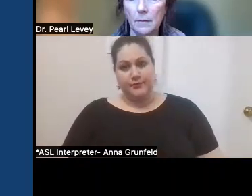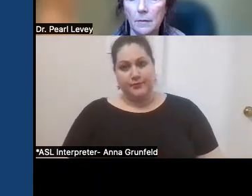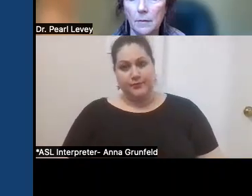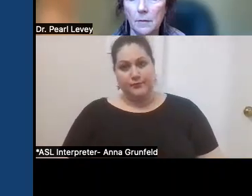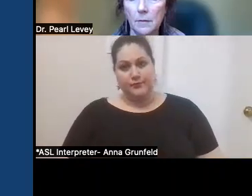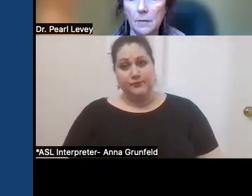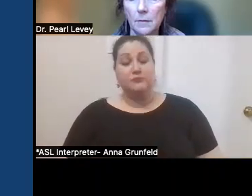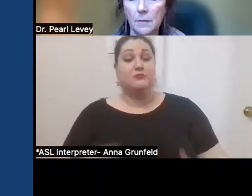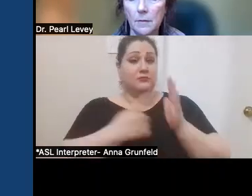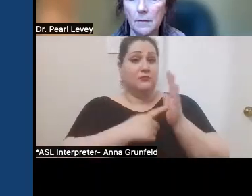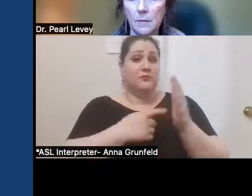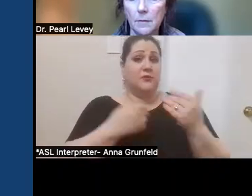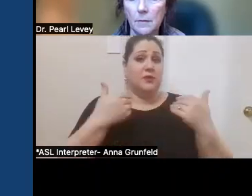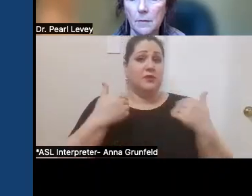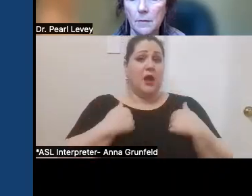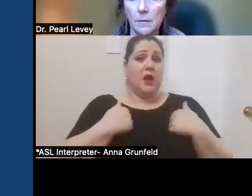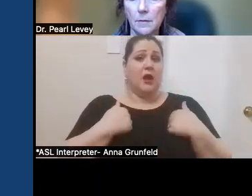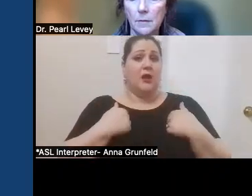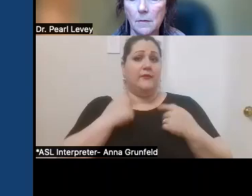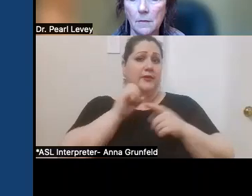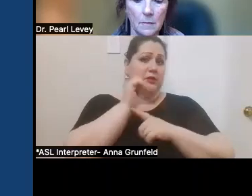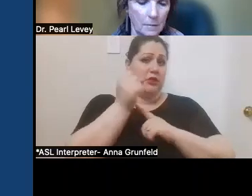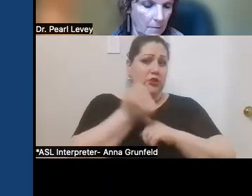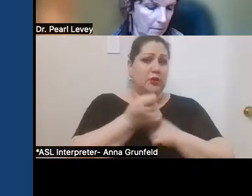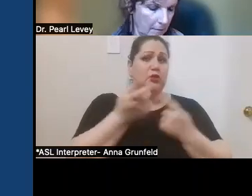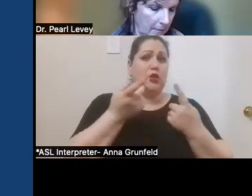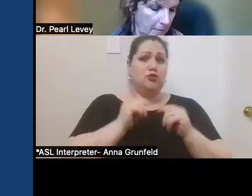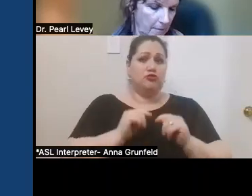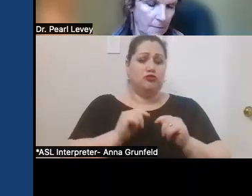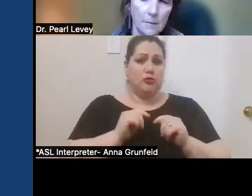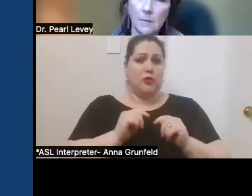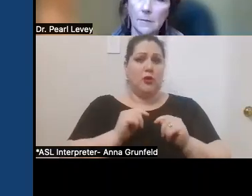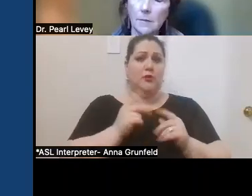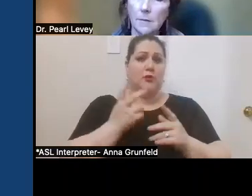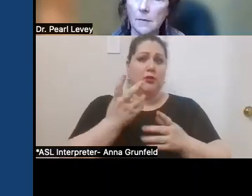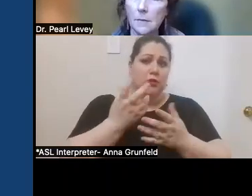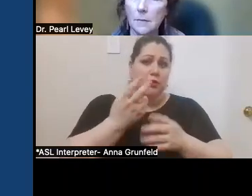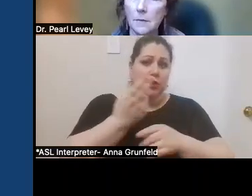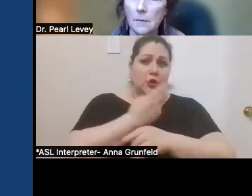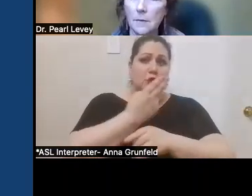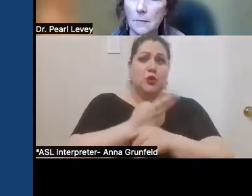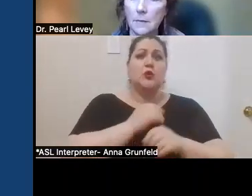stepwise approach to, to the recommendations, for example, you know, take an hour and take one and